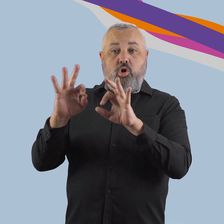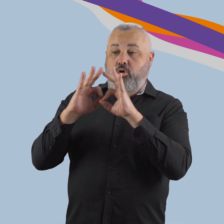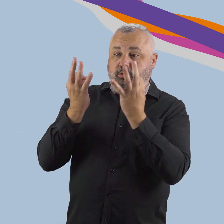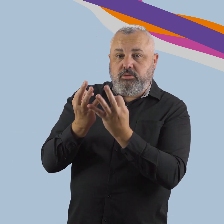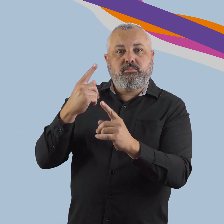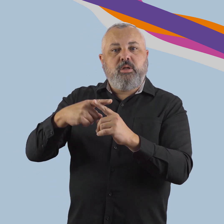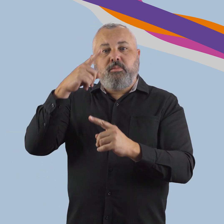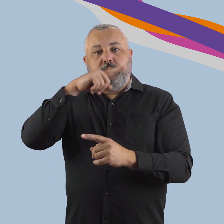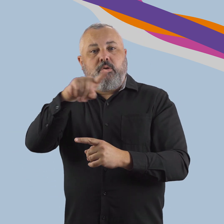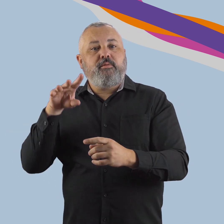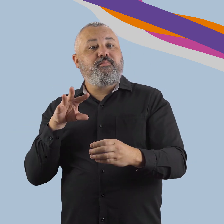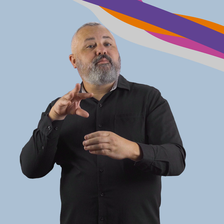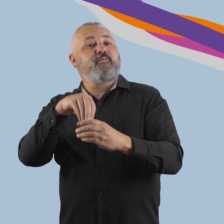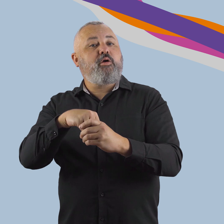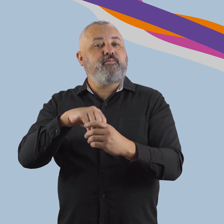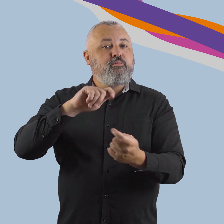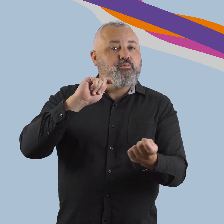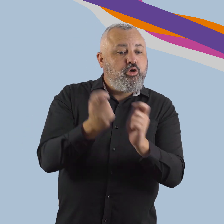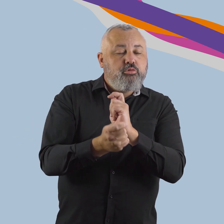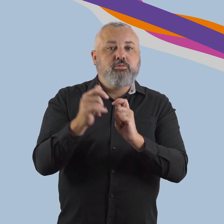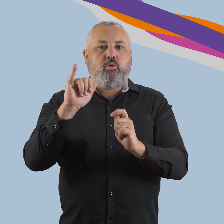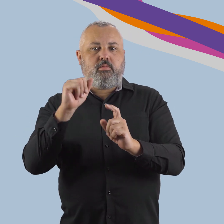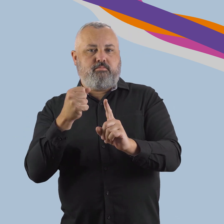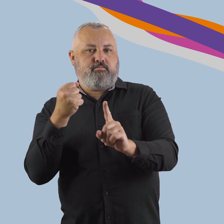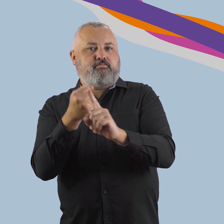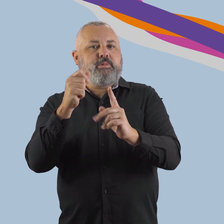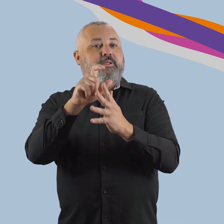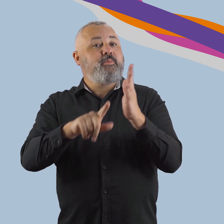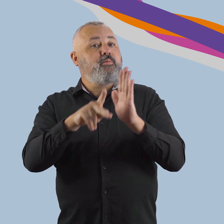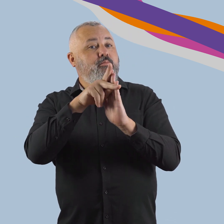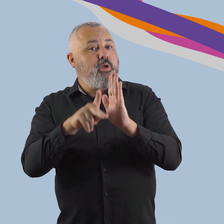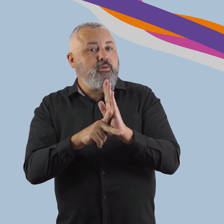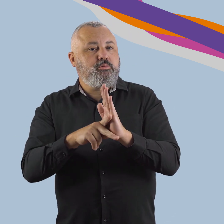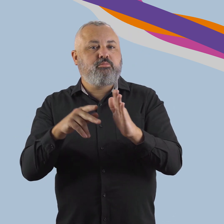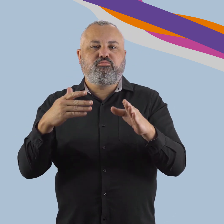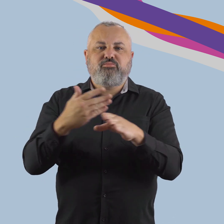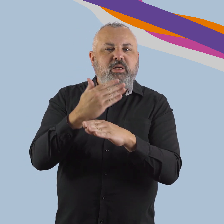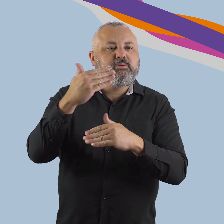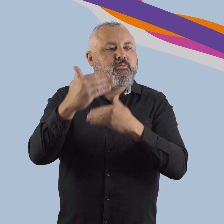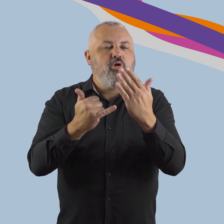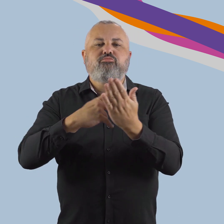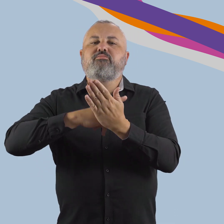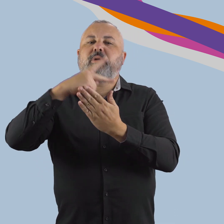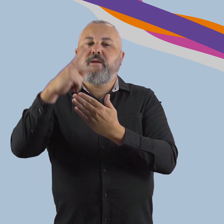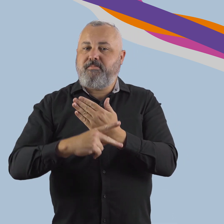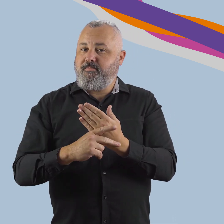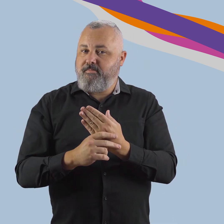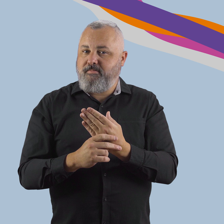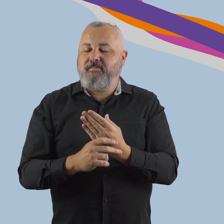organisations and people who shape or affect disability policy, practices and/or programs